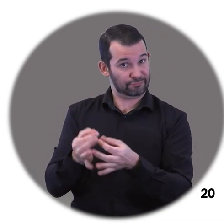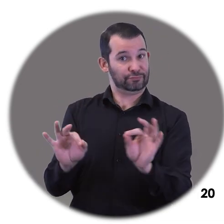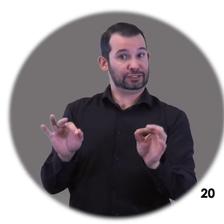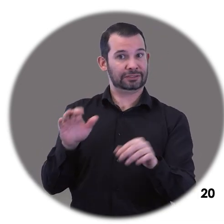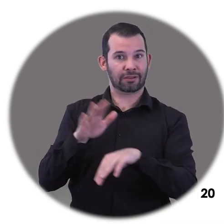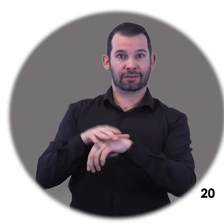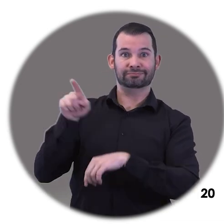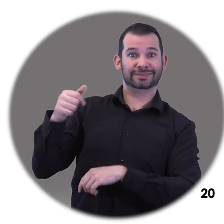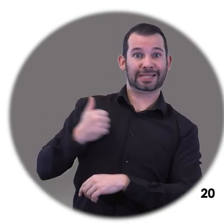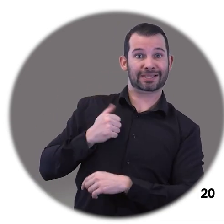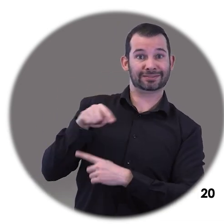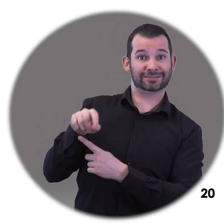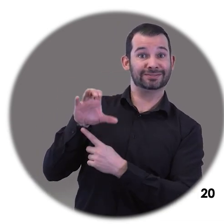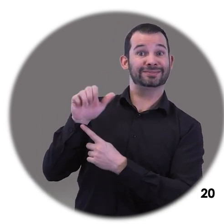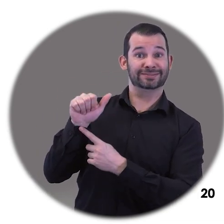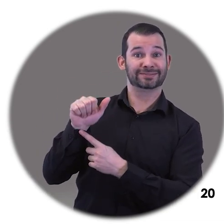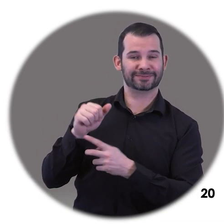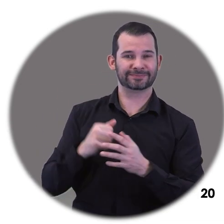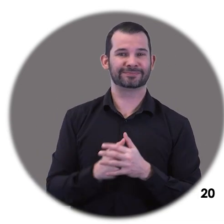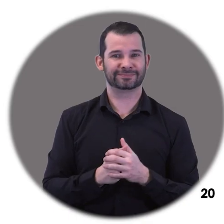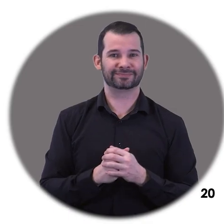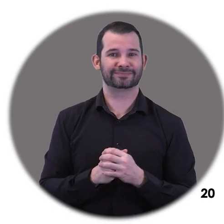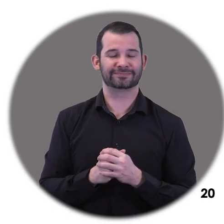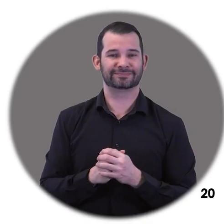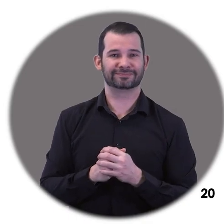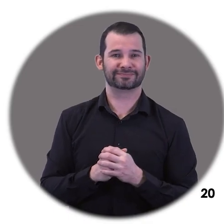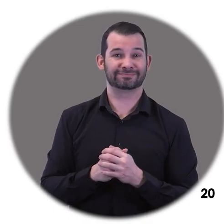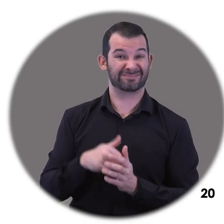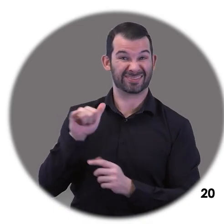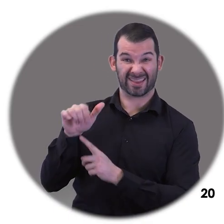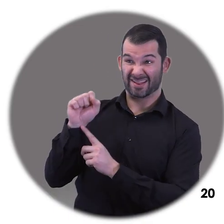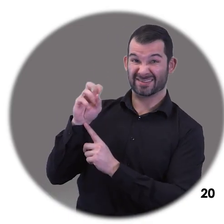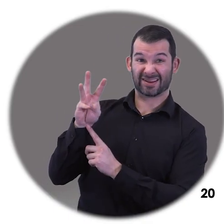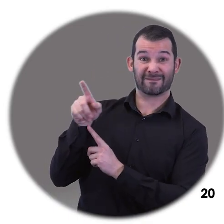some of which are even free on canada.ca.